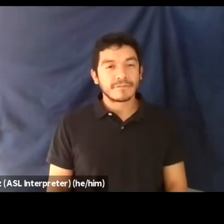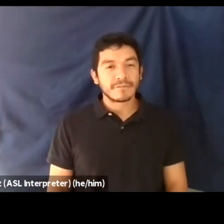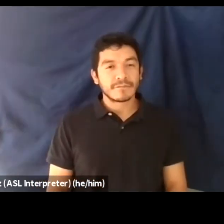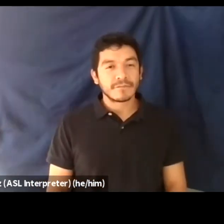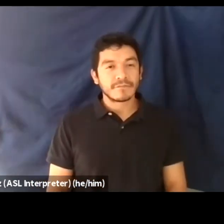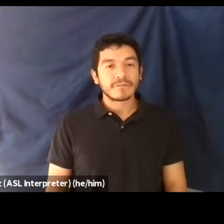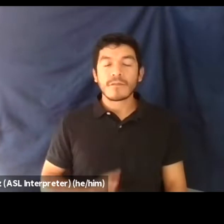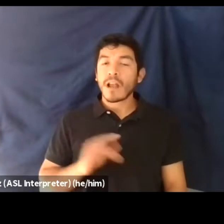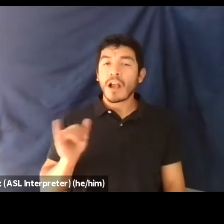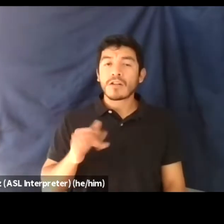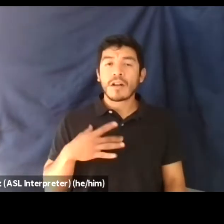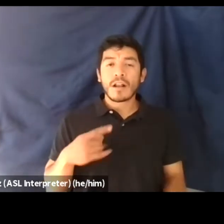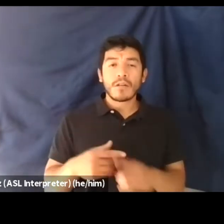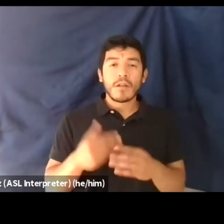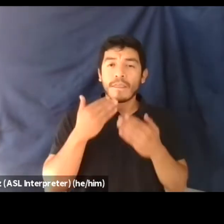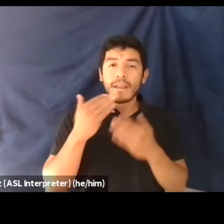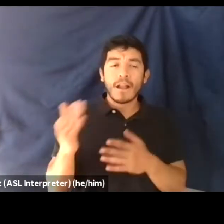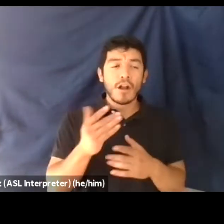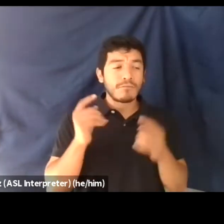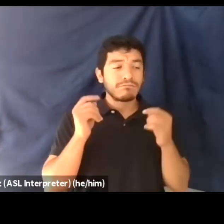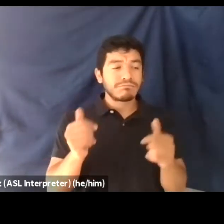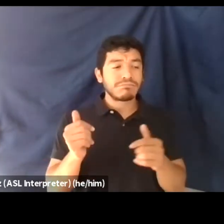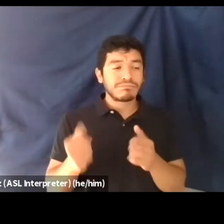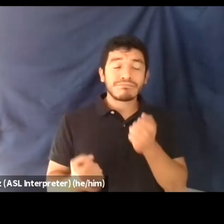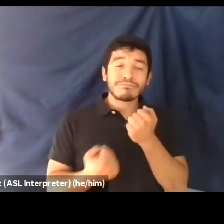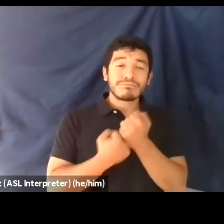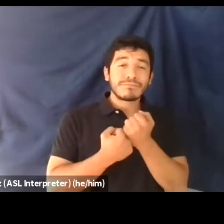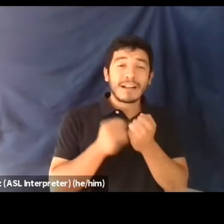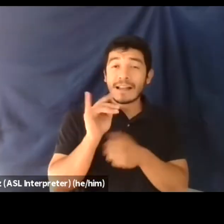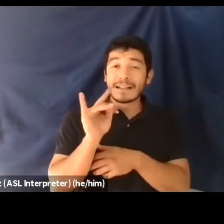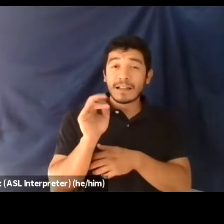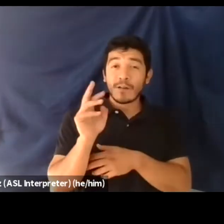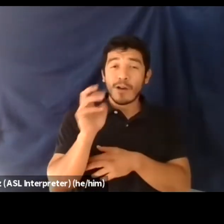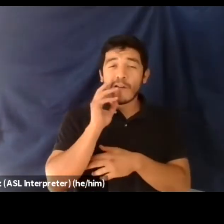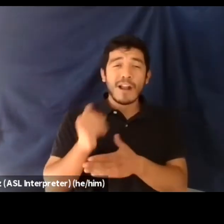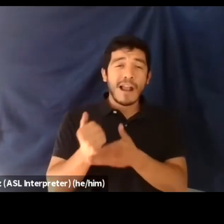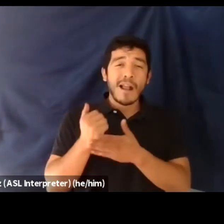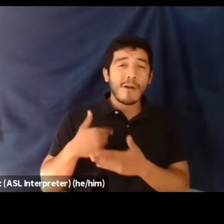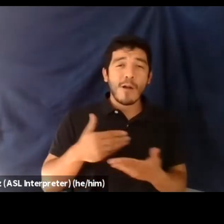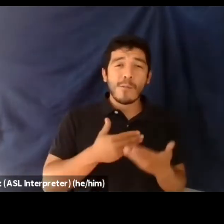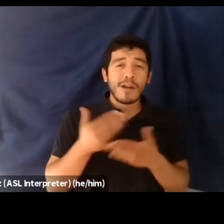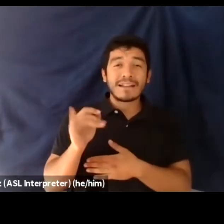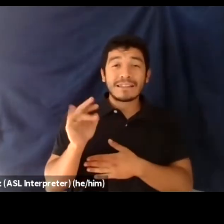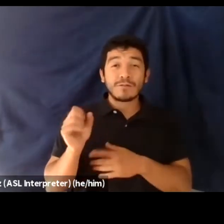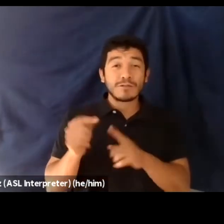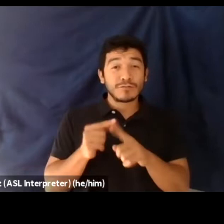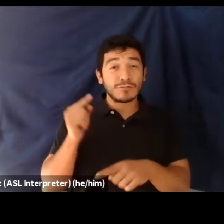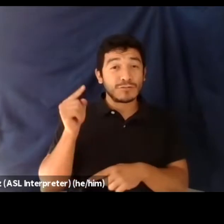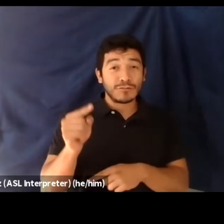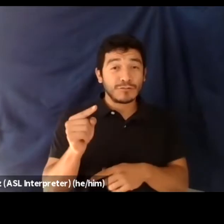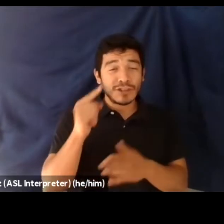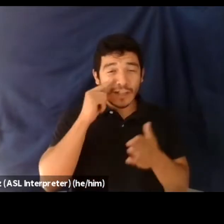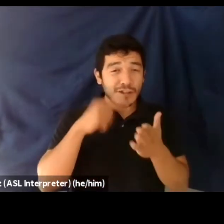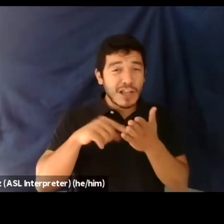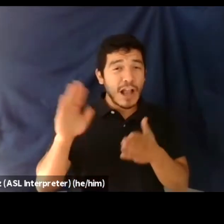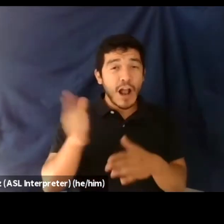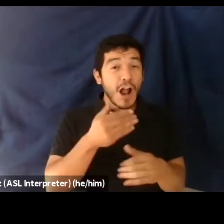I also like to thank our media sponsor IndieWire for helping us bring this series to you. Check out our remaining films